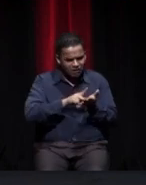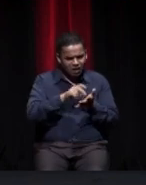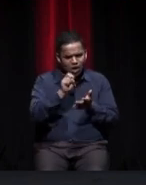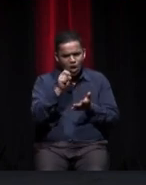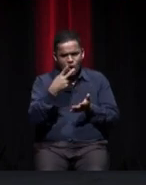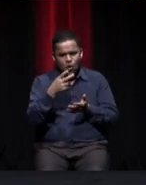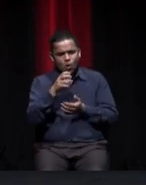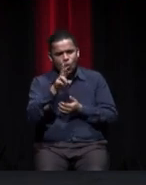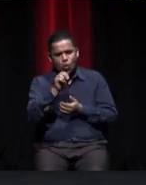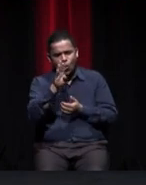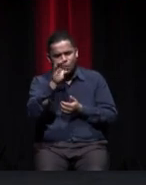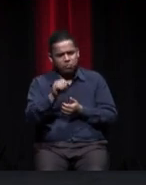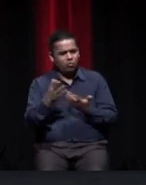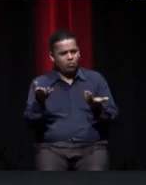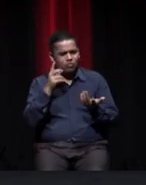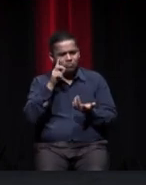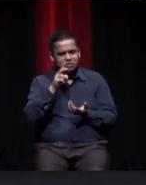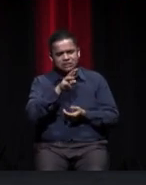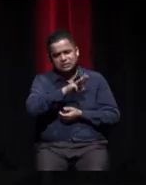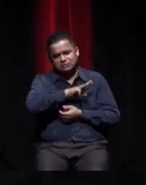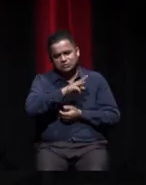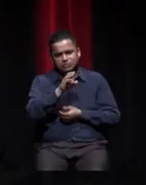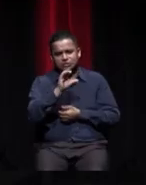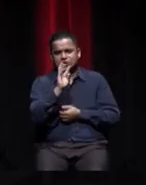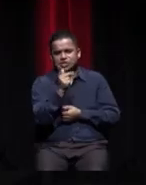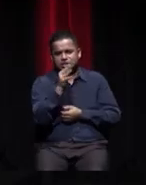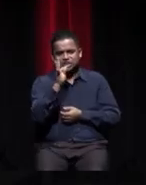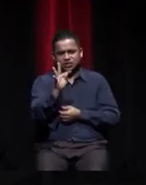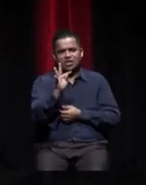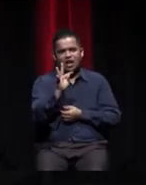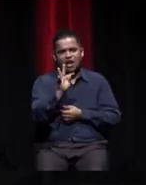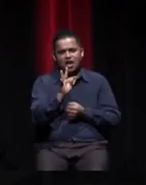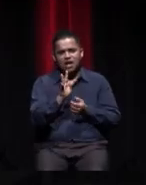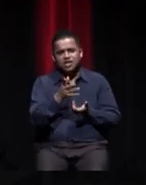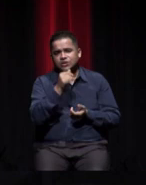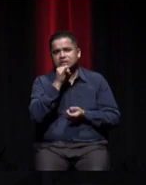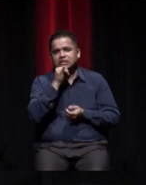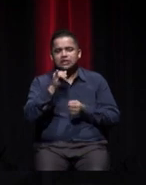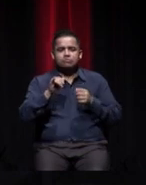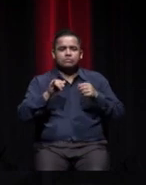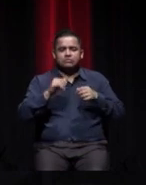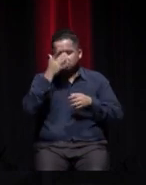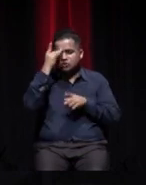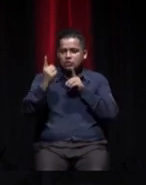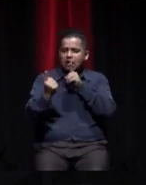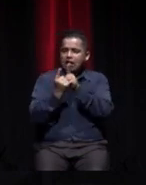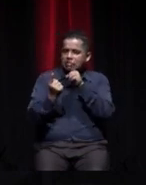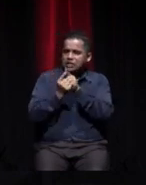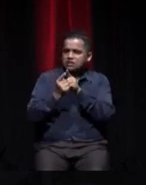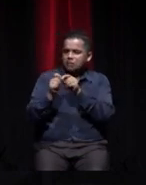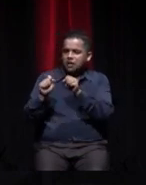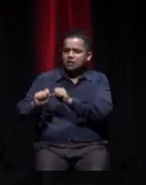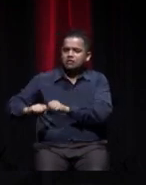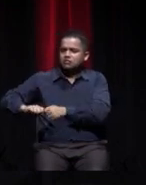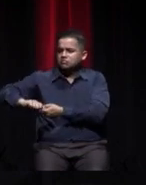if you log on to a chat of self-service, for instance, you don't know, to what extent,